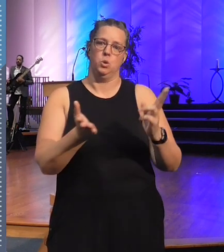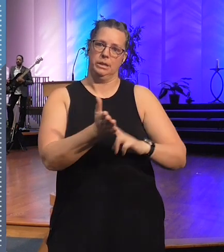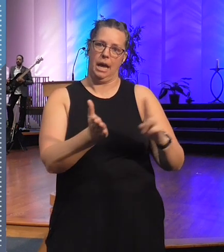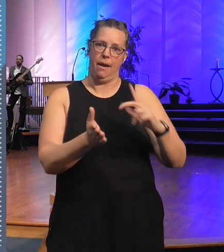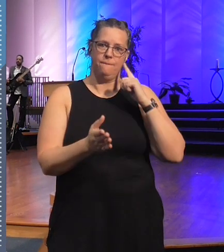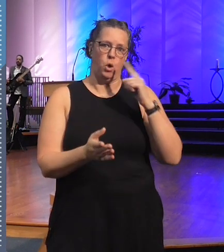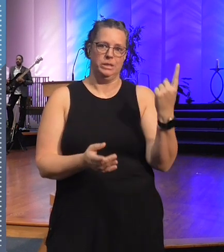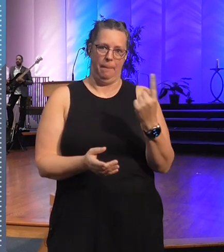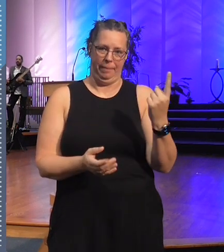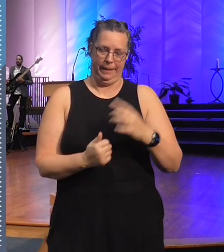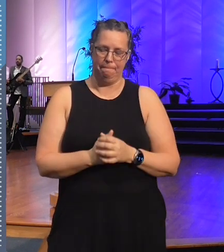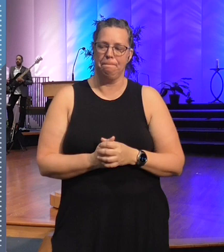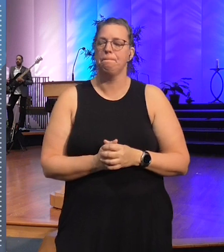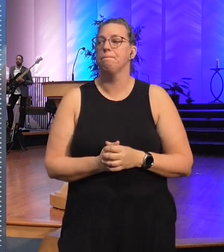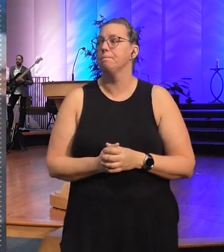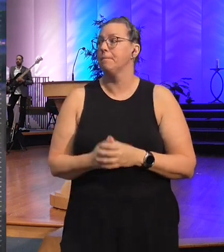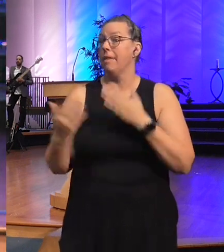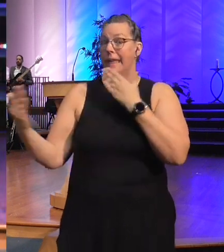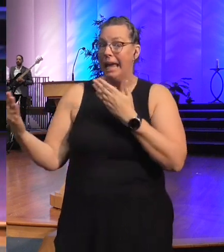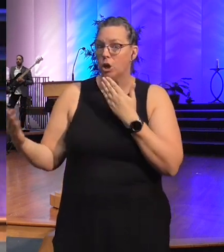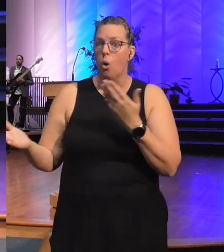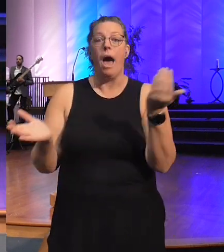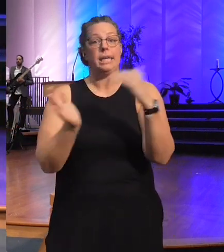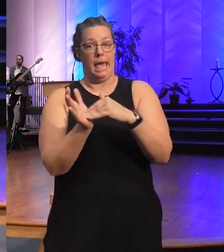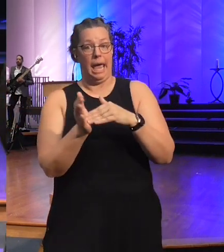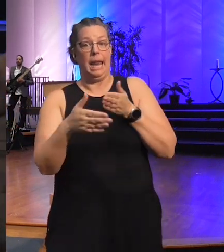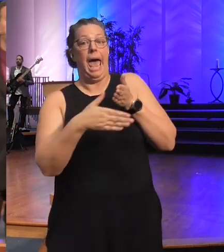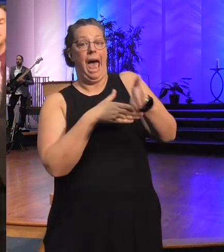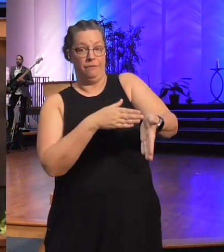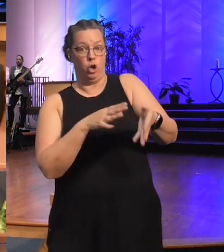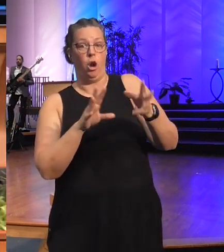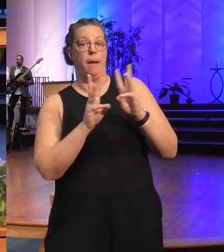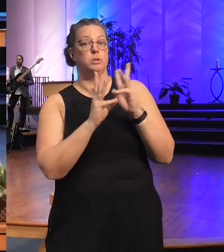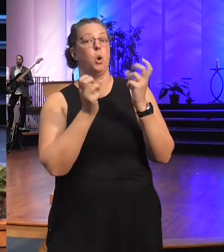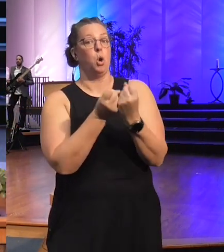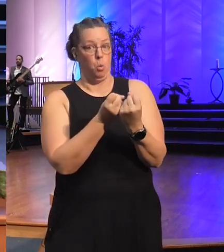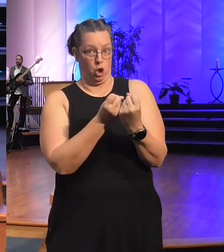you so much Carol uh again to after service today I'm doing a workshop in the vote called uh your